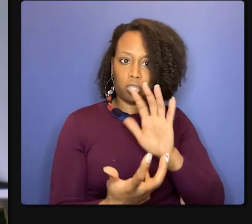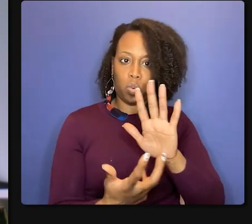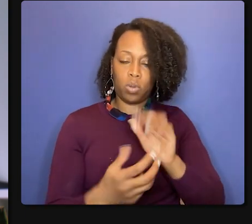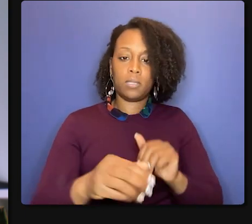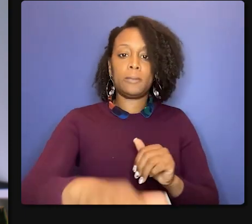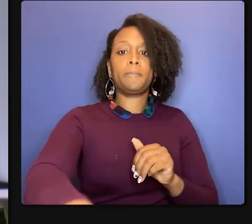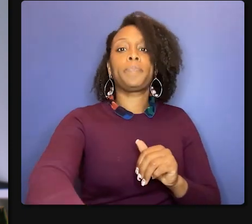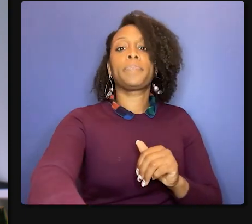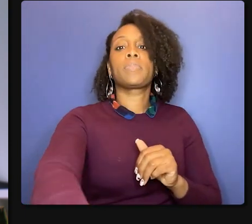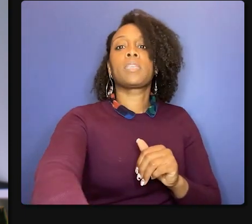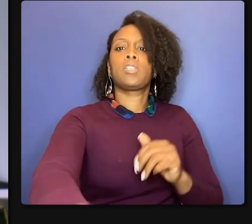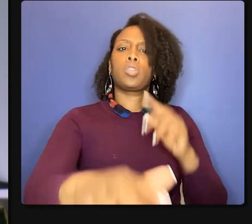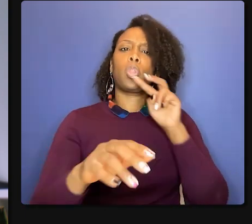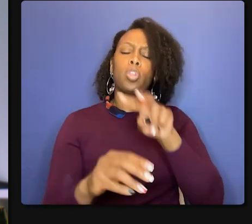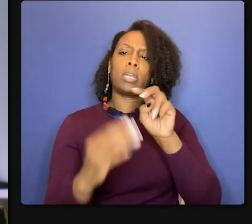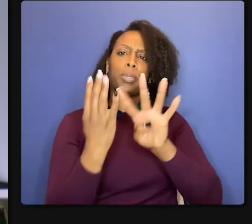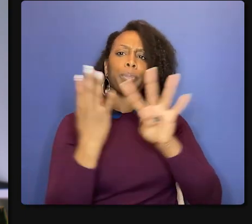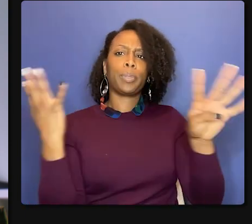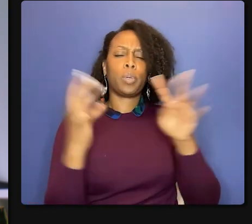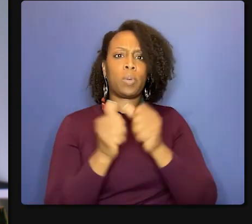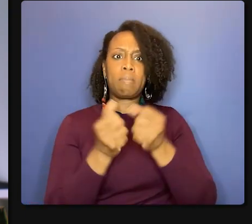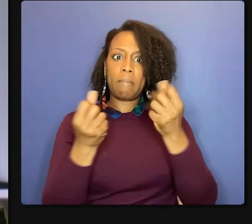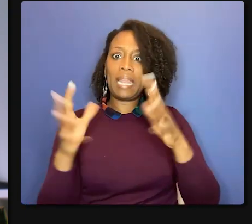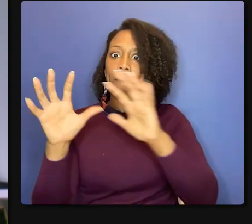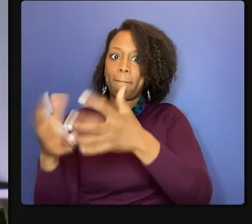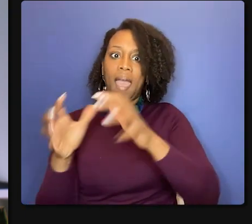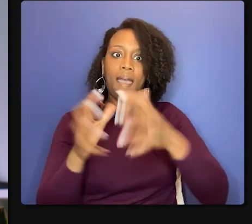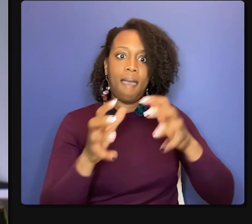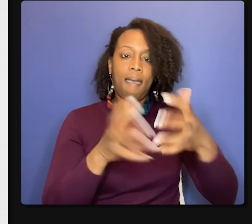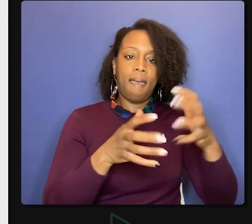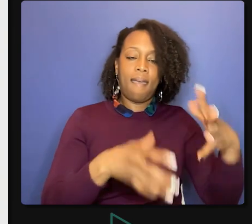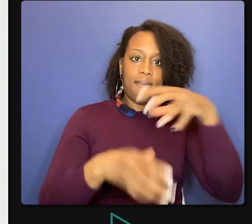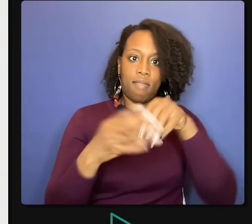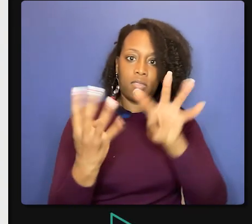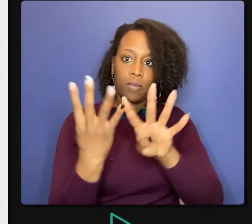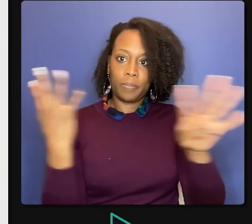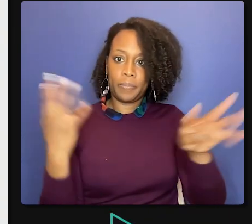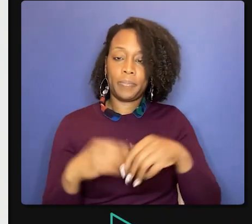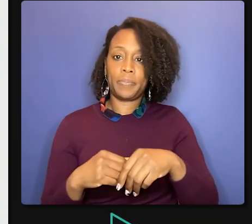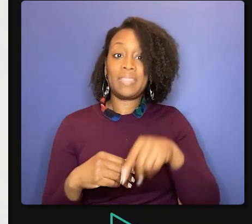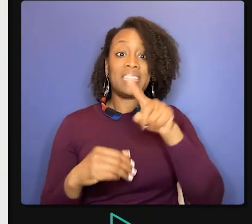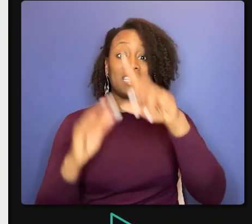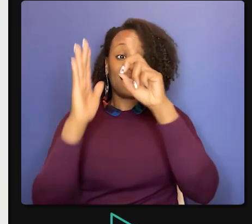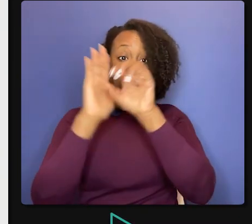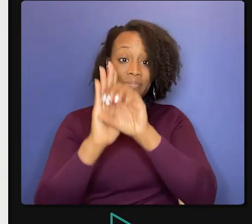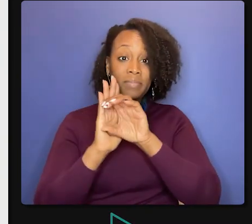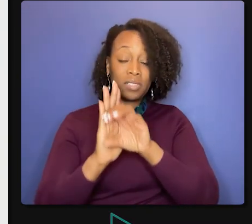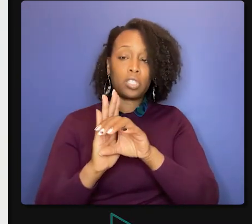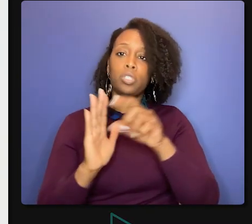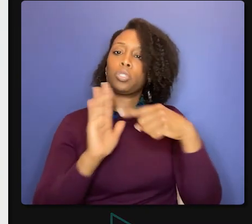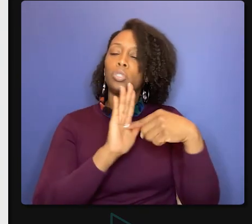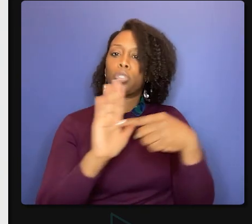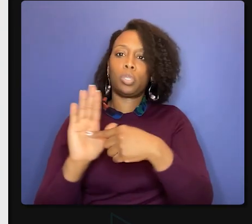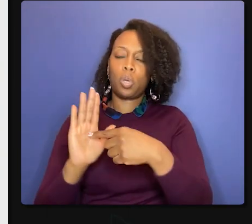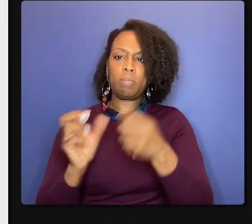So let's look at a queue, a queue with a bunch of batches in it. [Cooper] So this diagram shows the DirectStorage queue.